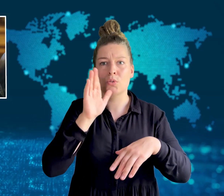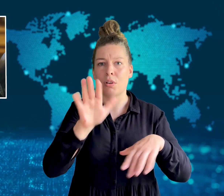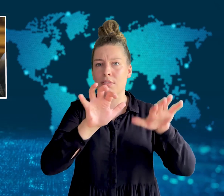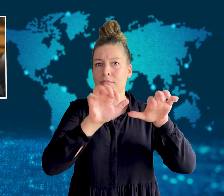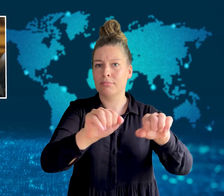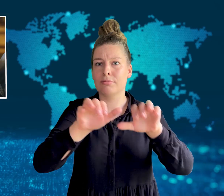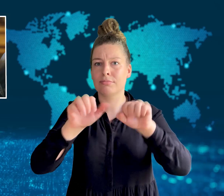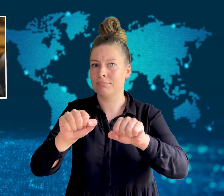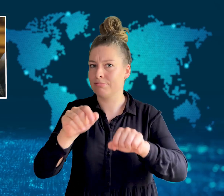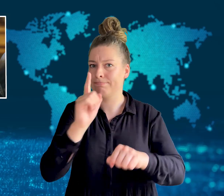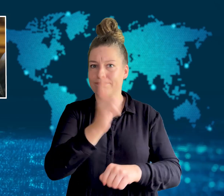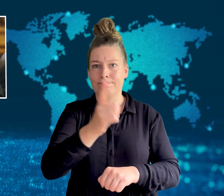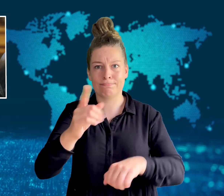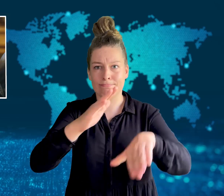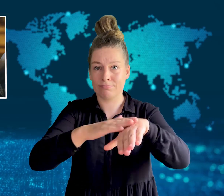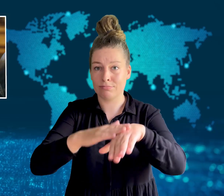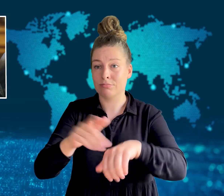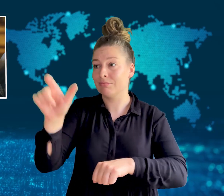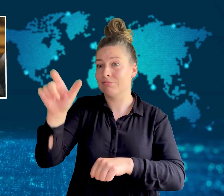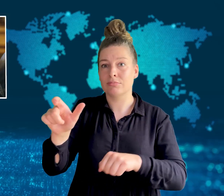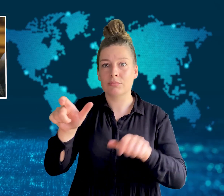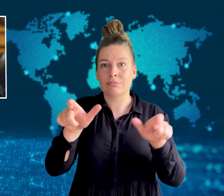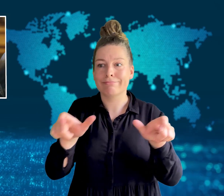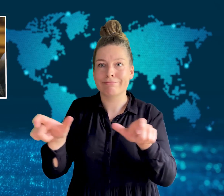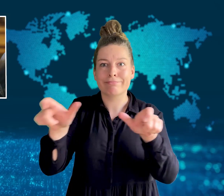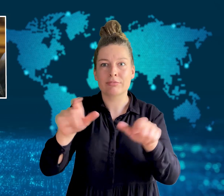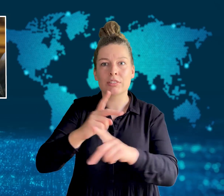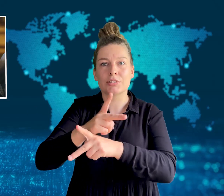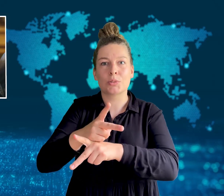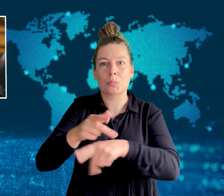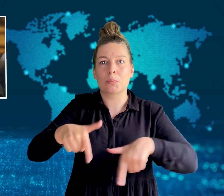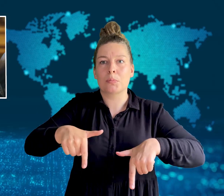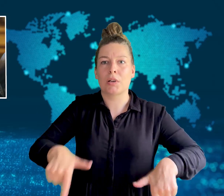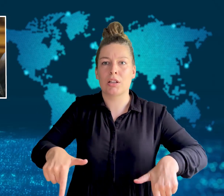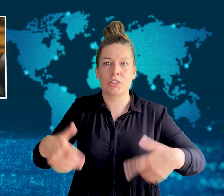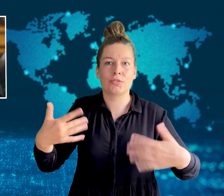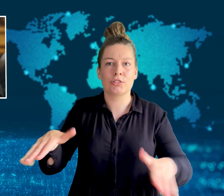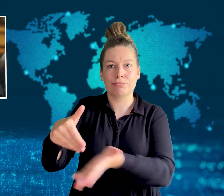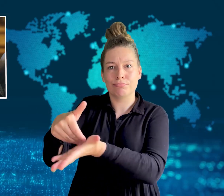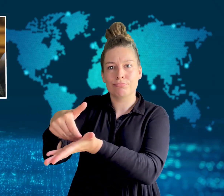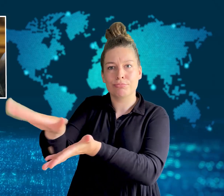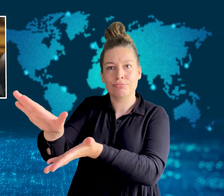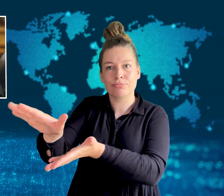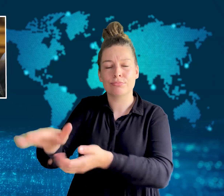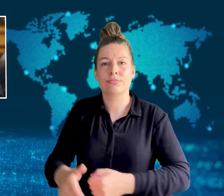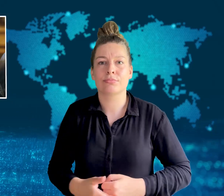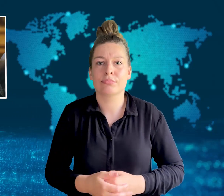be held accountable and her security minister has been fired.